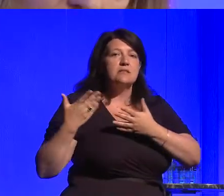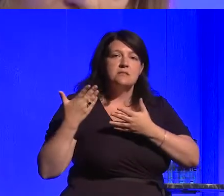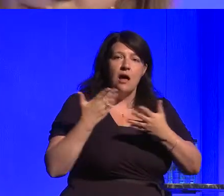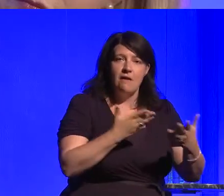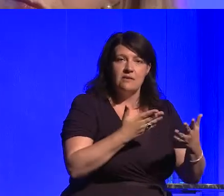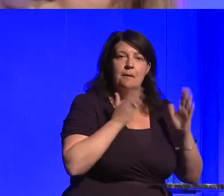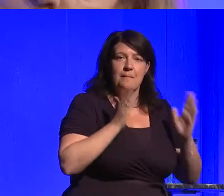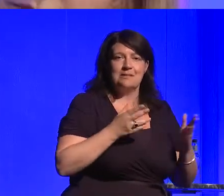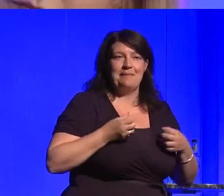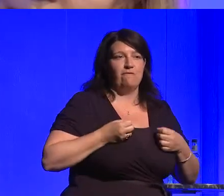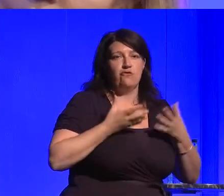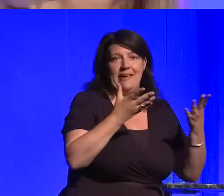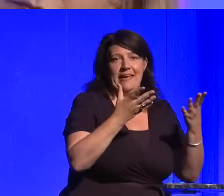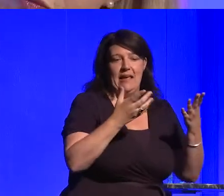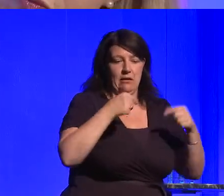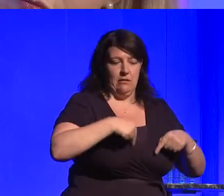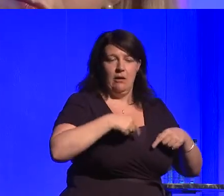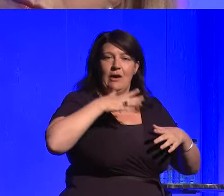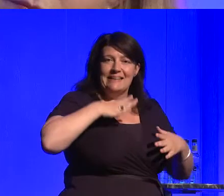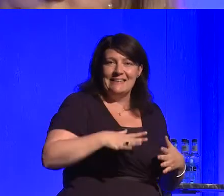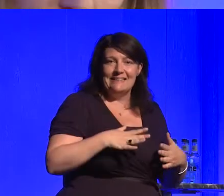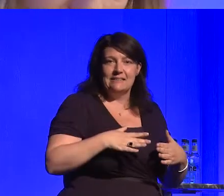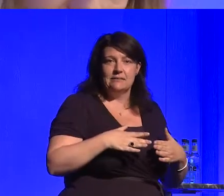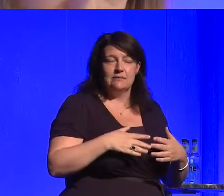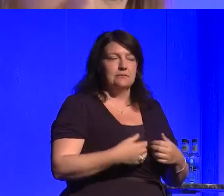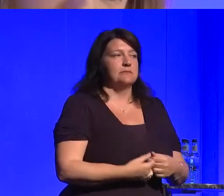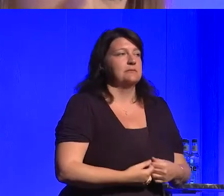the point of need and it should be accessible to all.